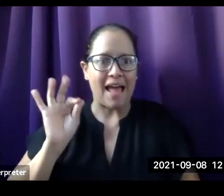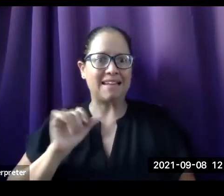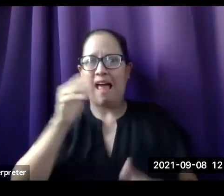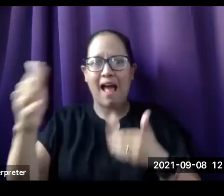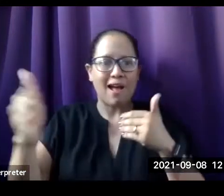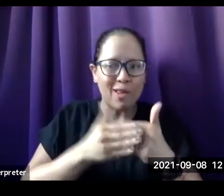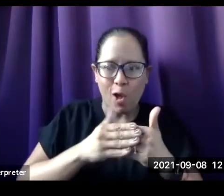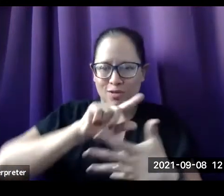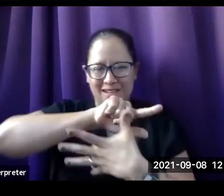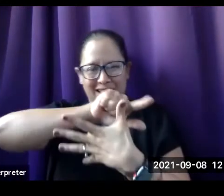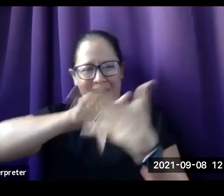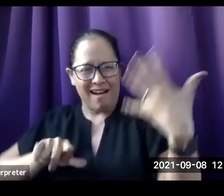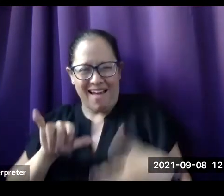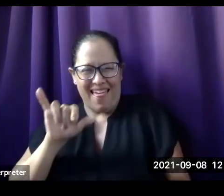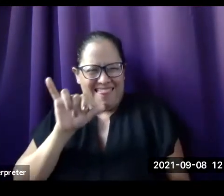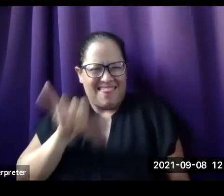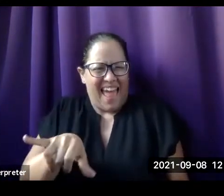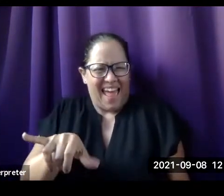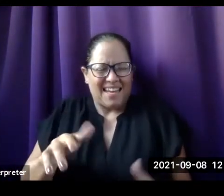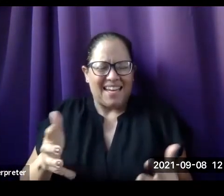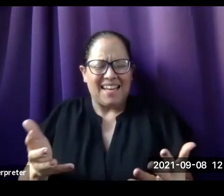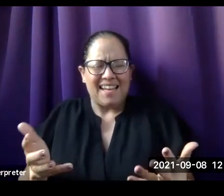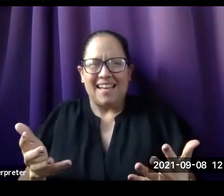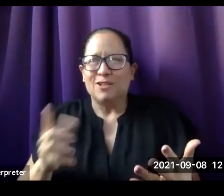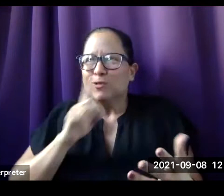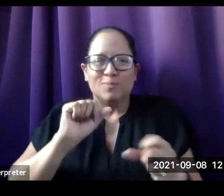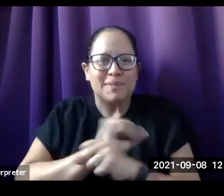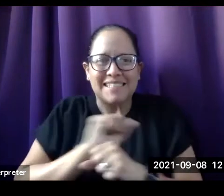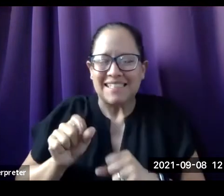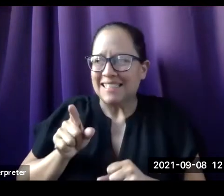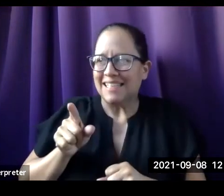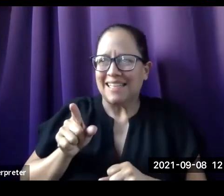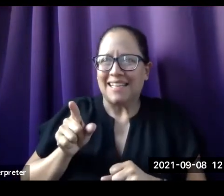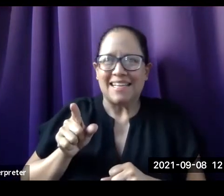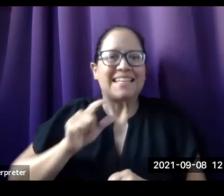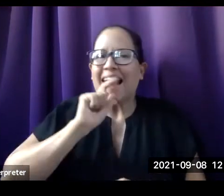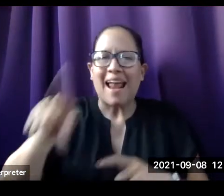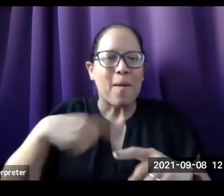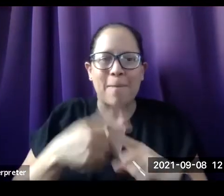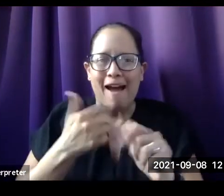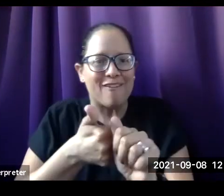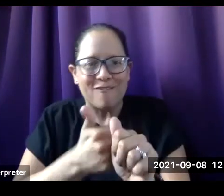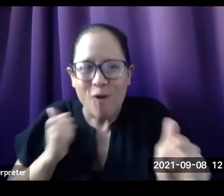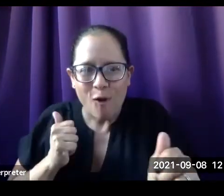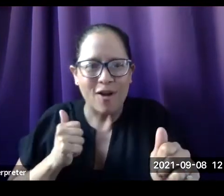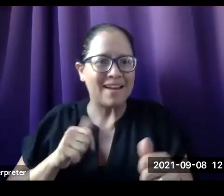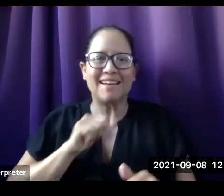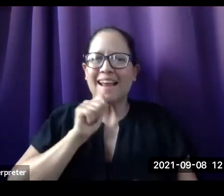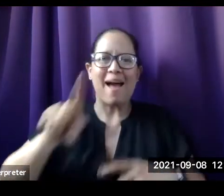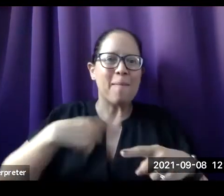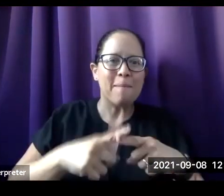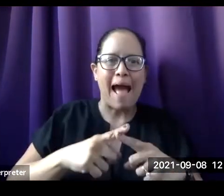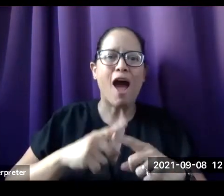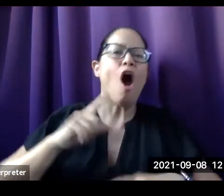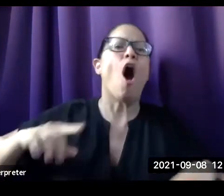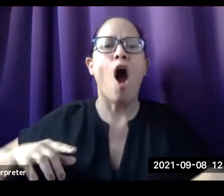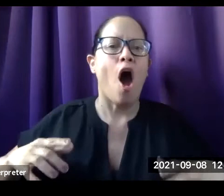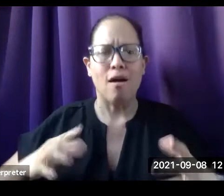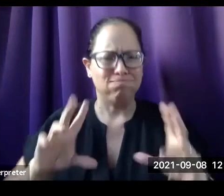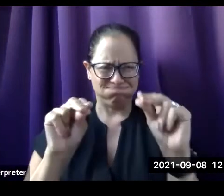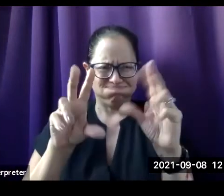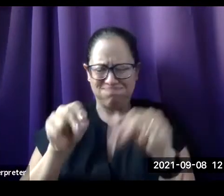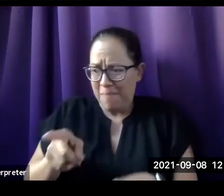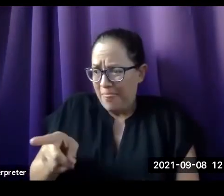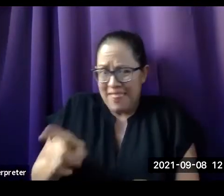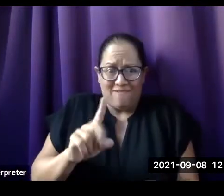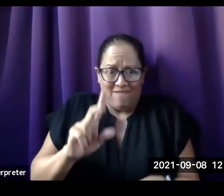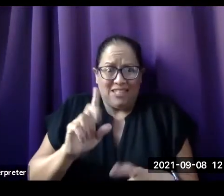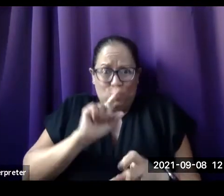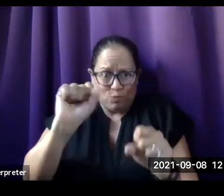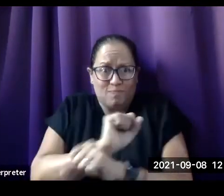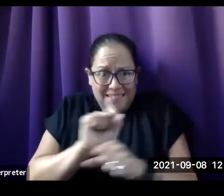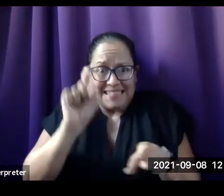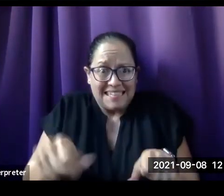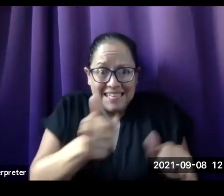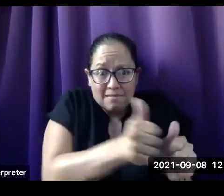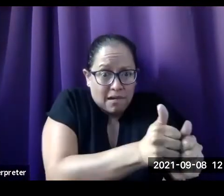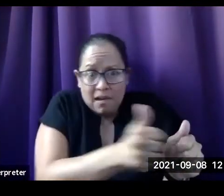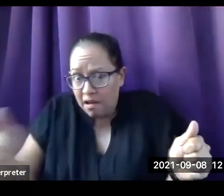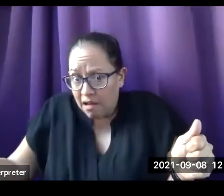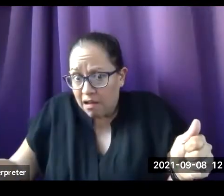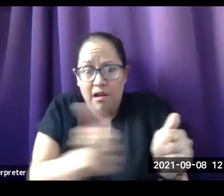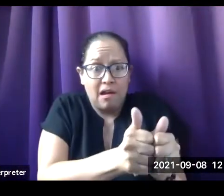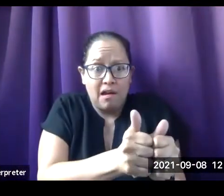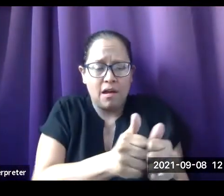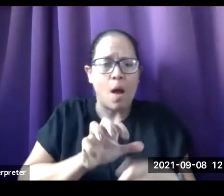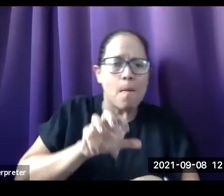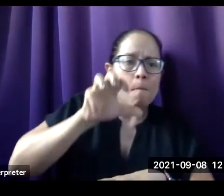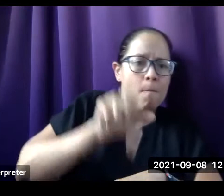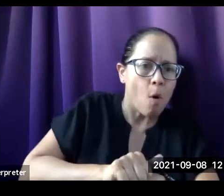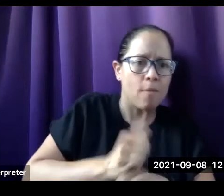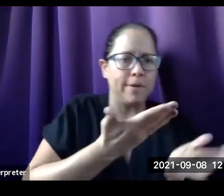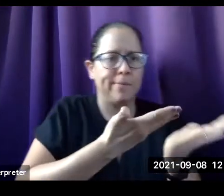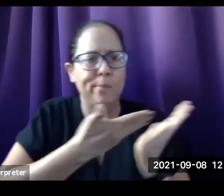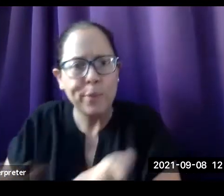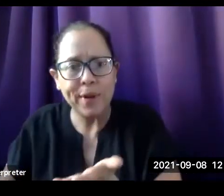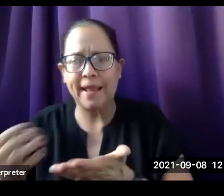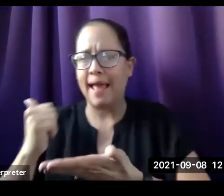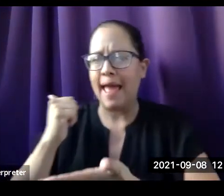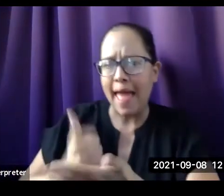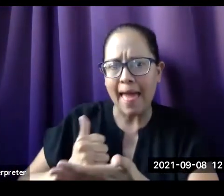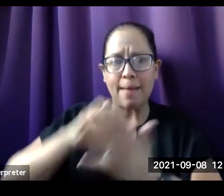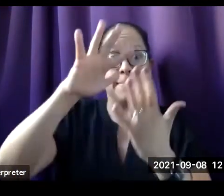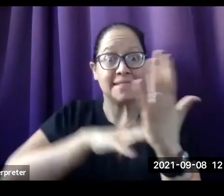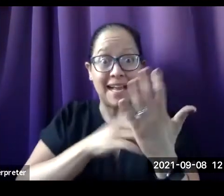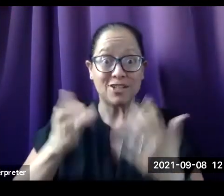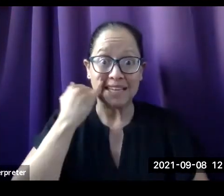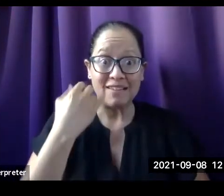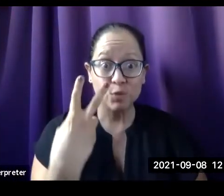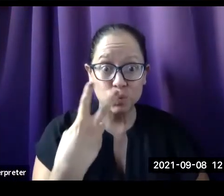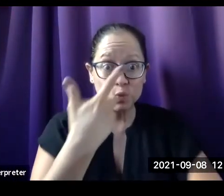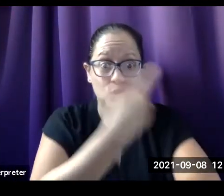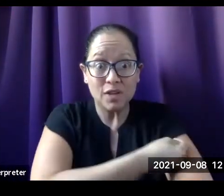So in this case, these organizations, there are 12 participating, or going out to different communities to be able to connect them both with appointments, but in many cases vials of vaccine, and at the same time be able to ask them, Do they need other